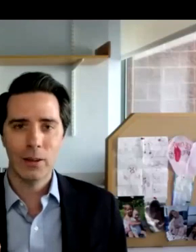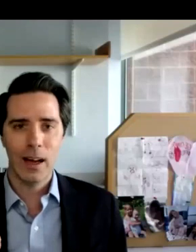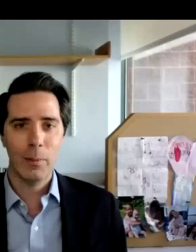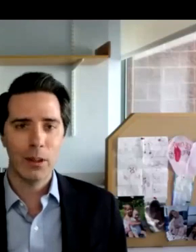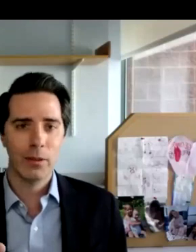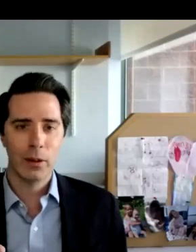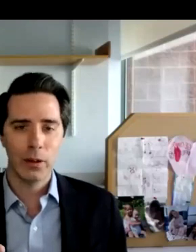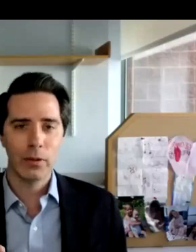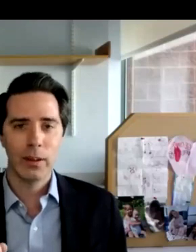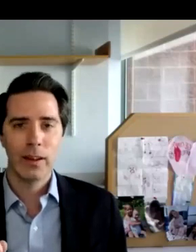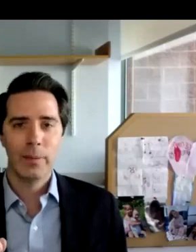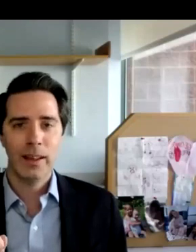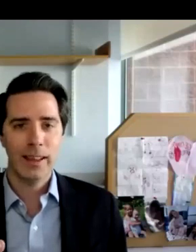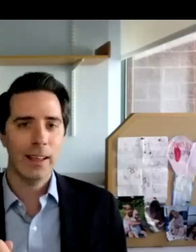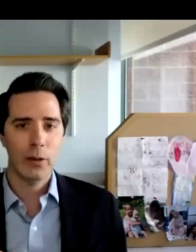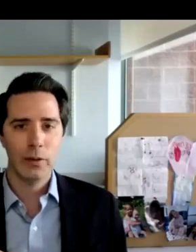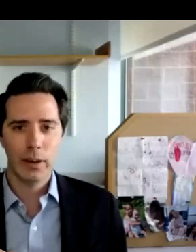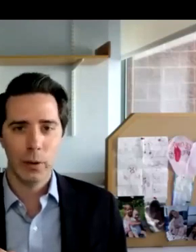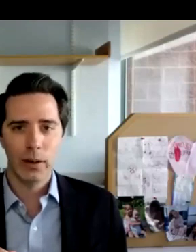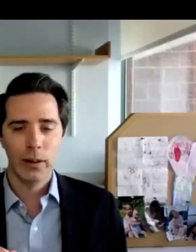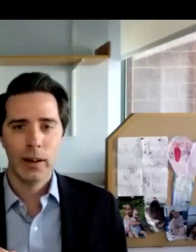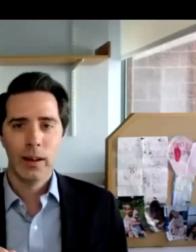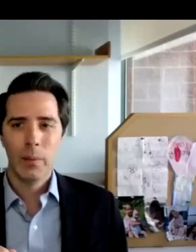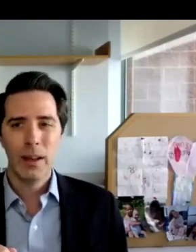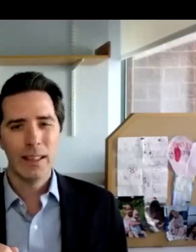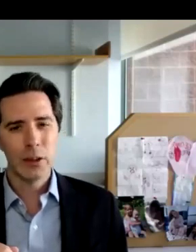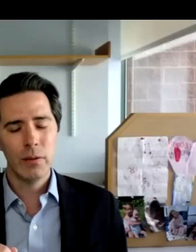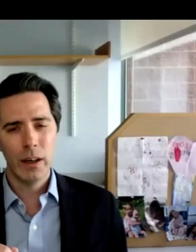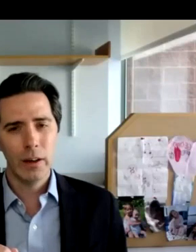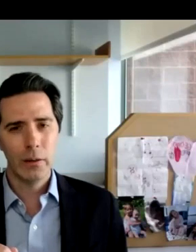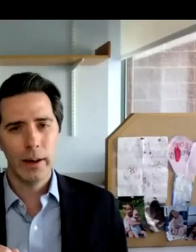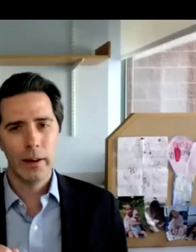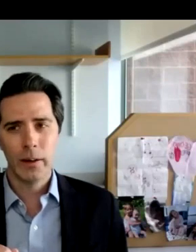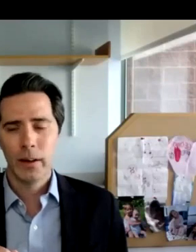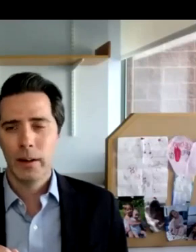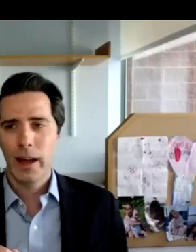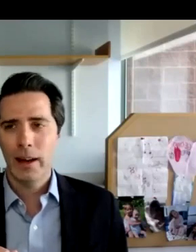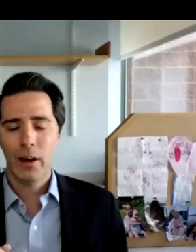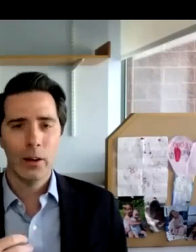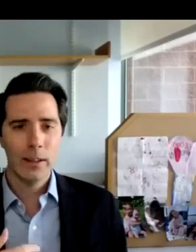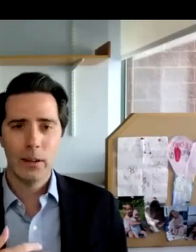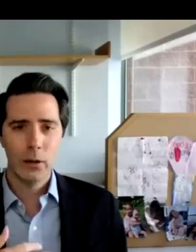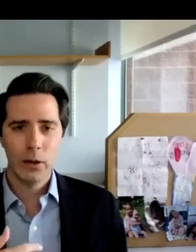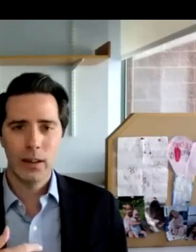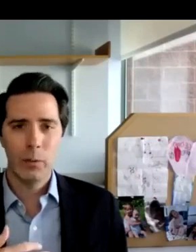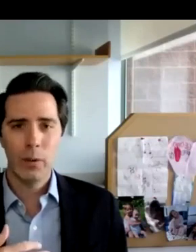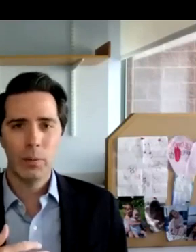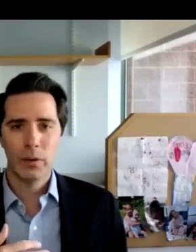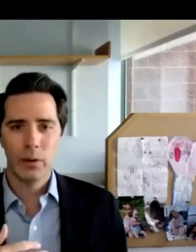there's not much of a nerve and they can do very well but it's actually very rare